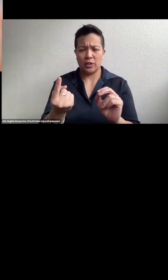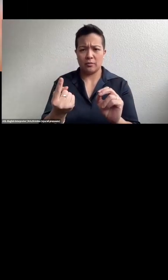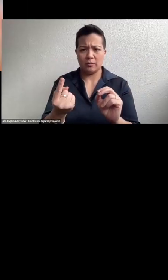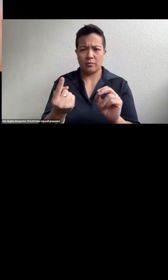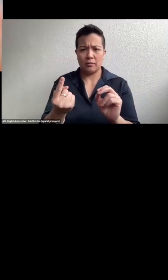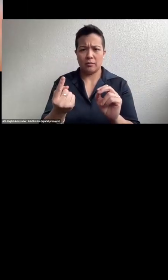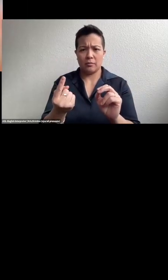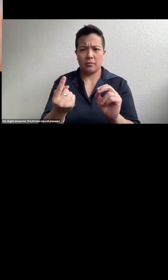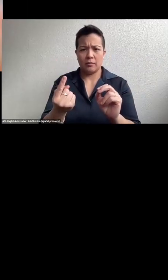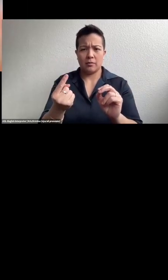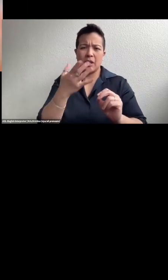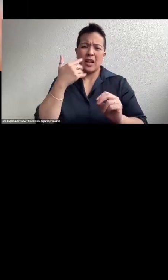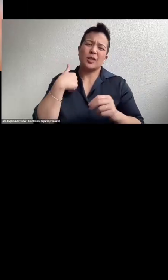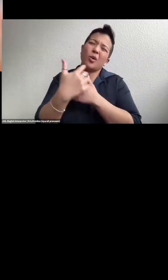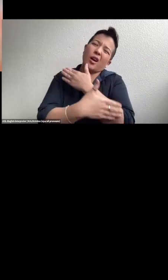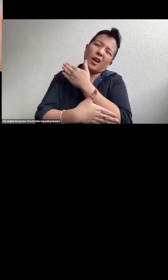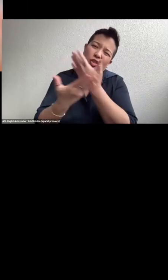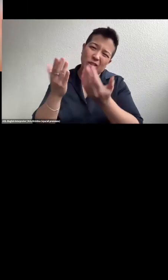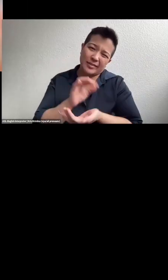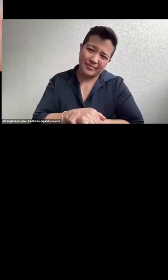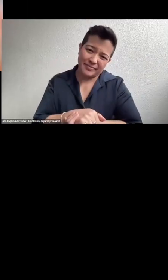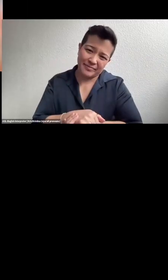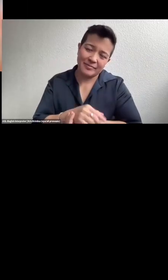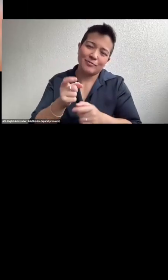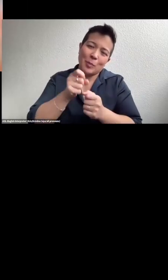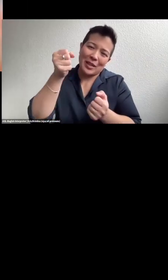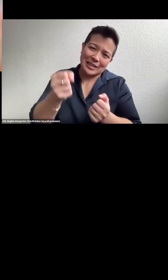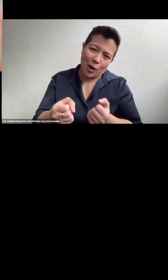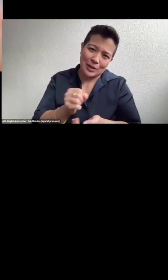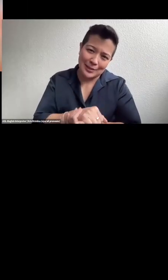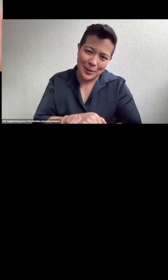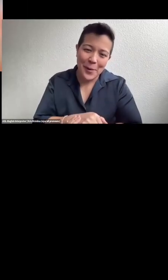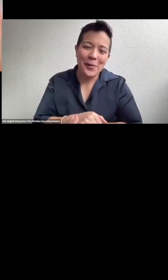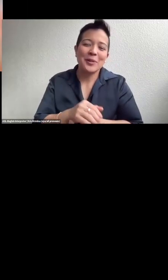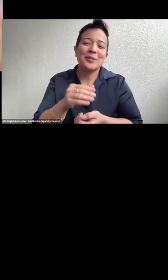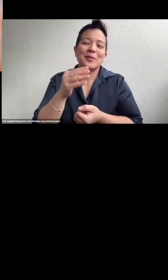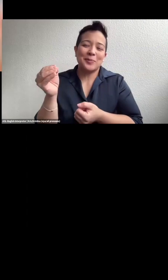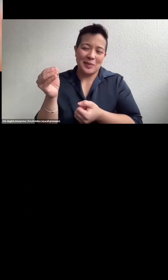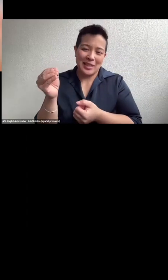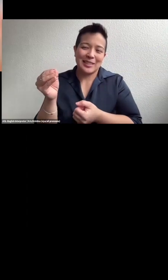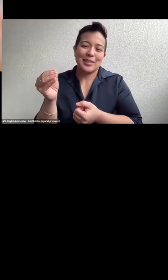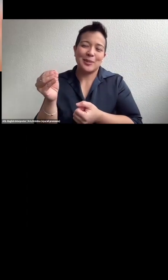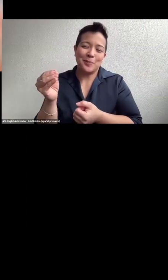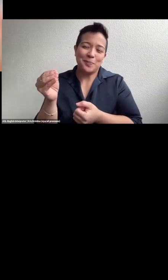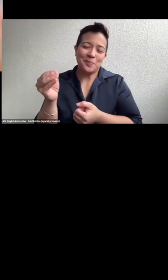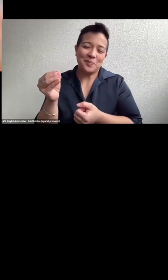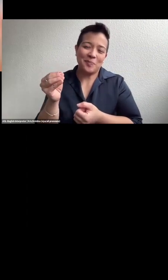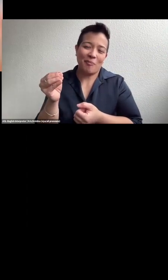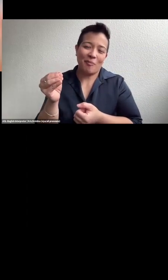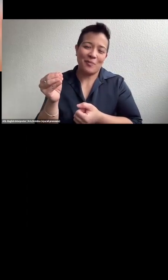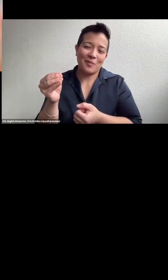because we're country, from south, but